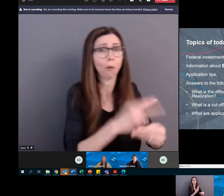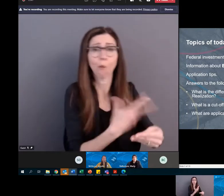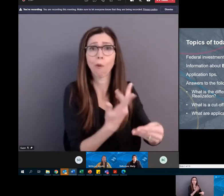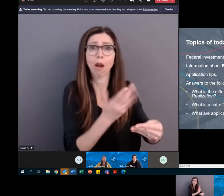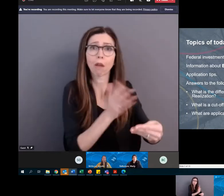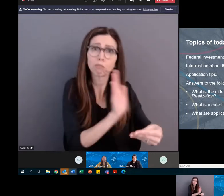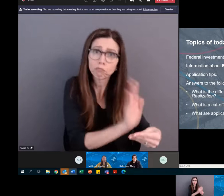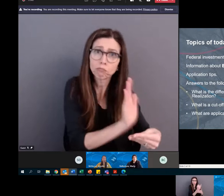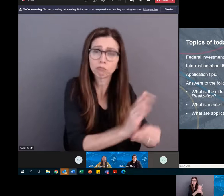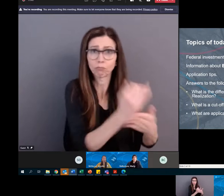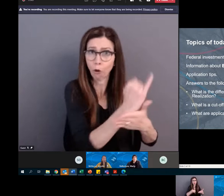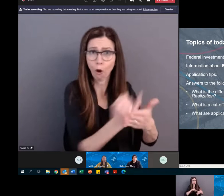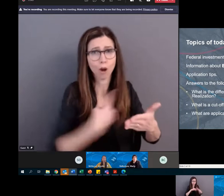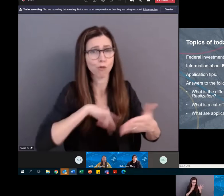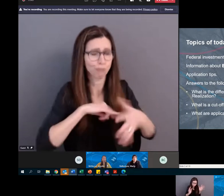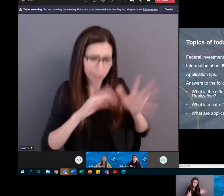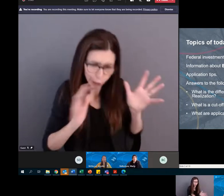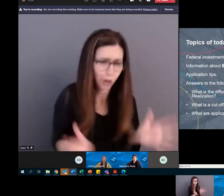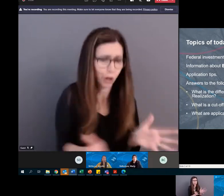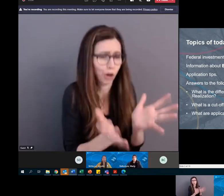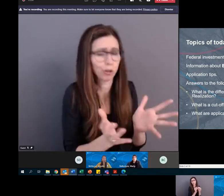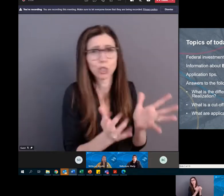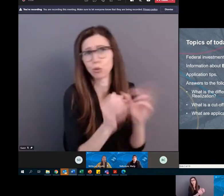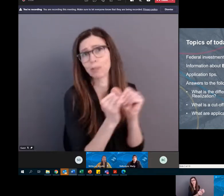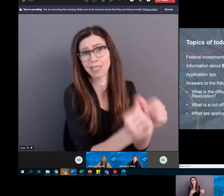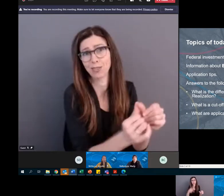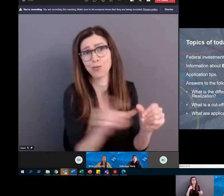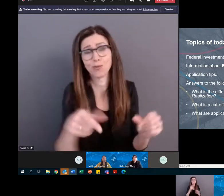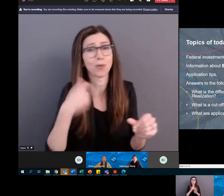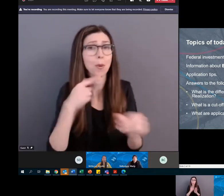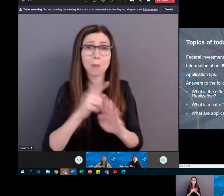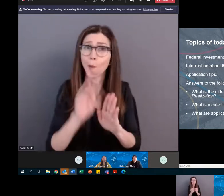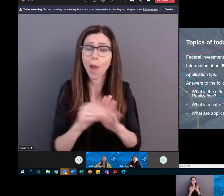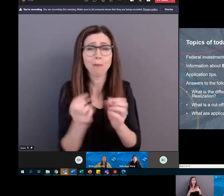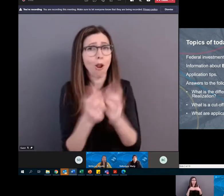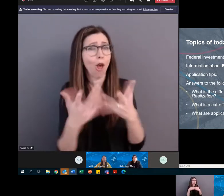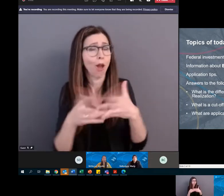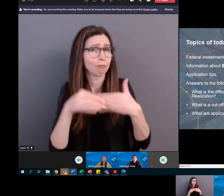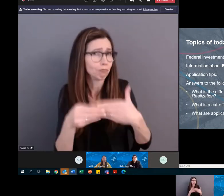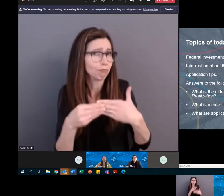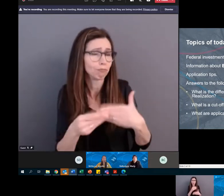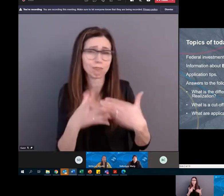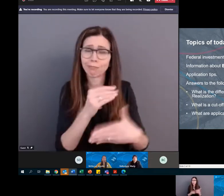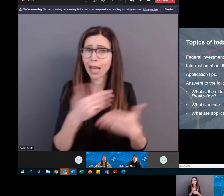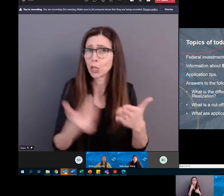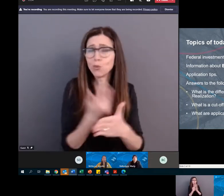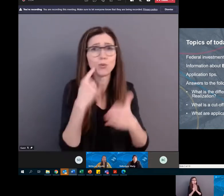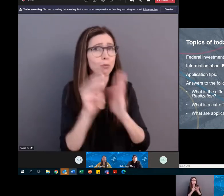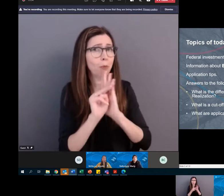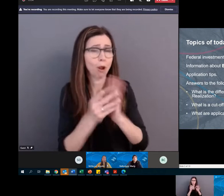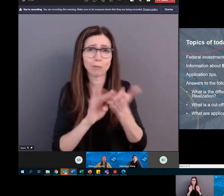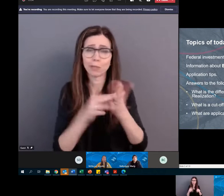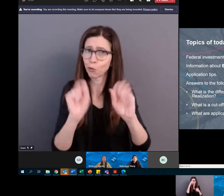The Council's programs are flexible and open to new models and innovative ways of sharing work